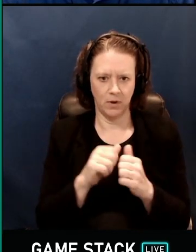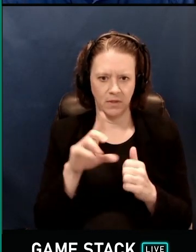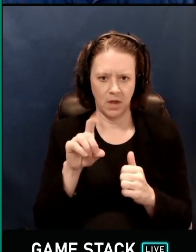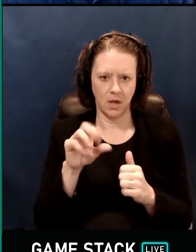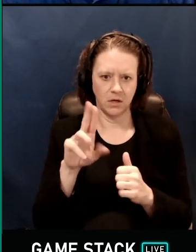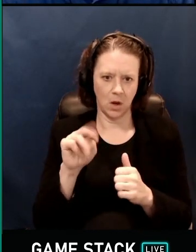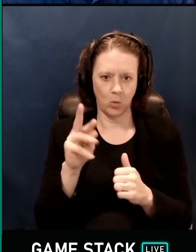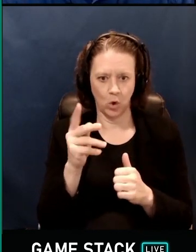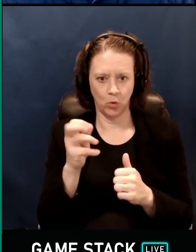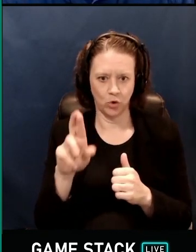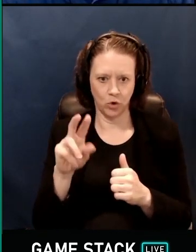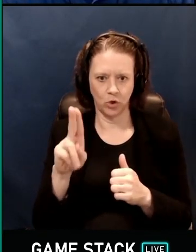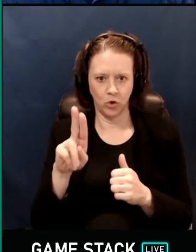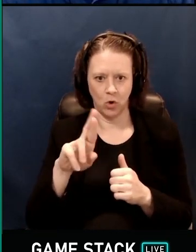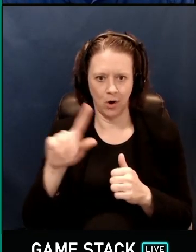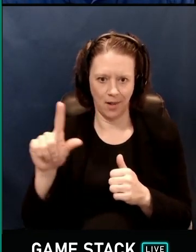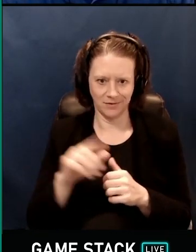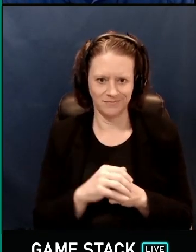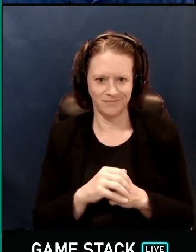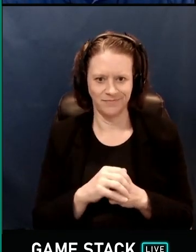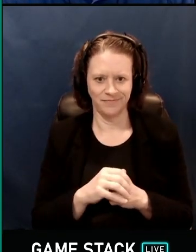By adopting CustomAZed CRI,